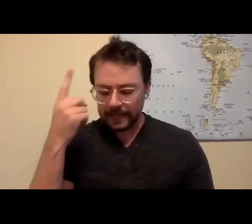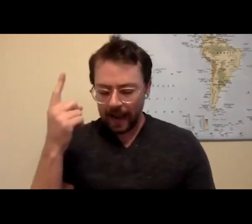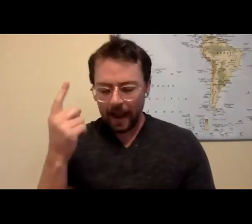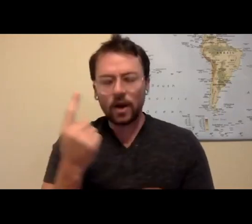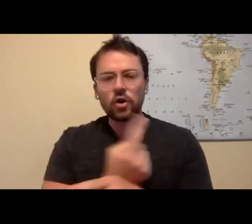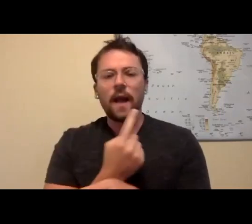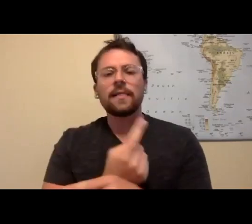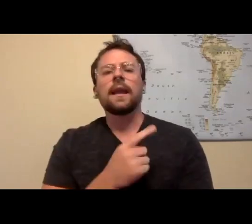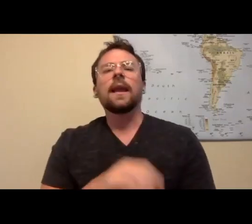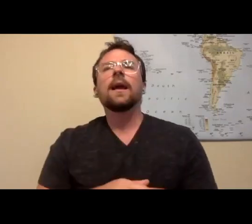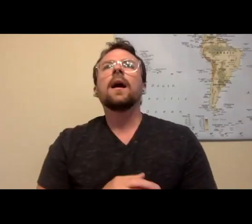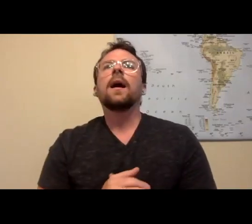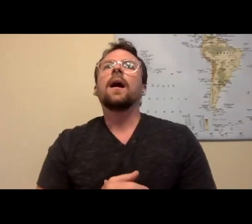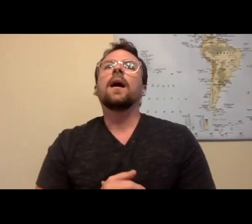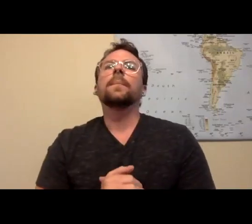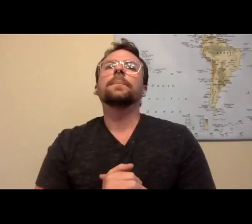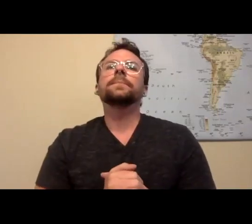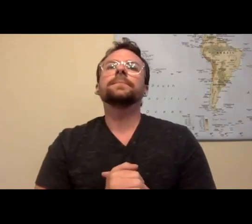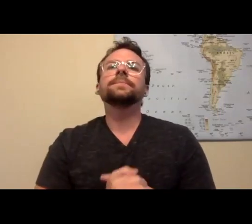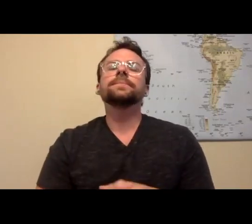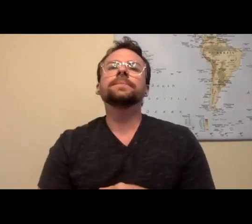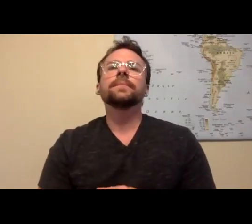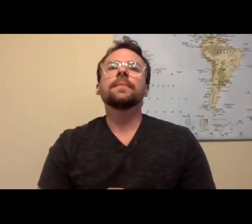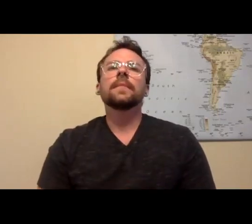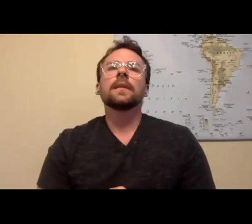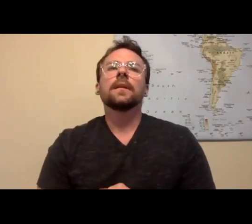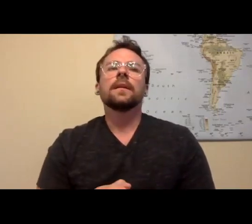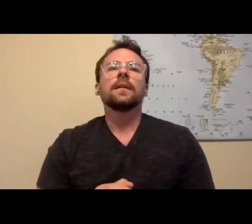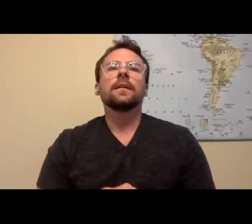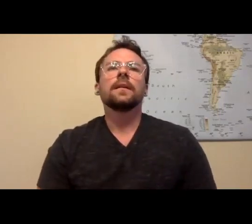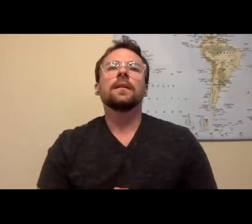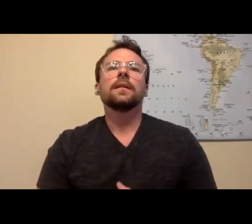What should we be talking about?